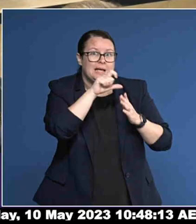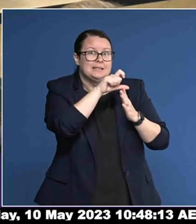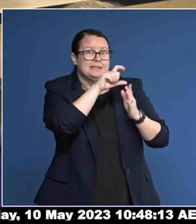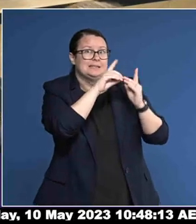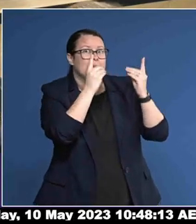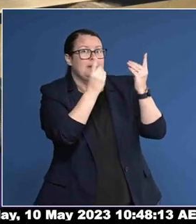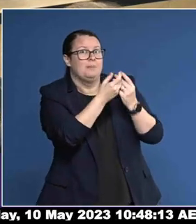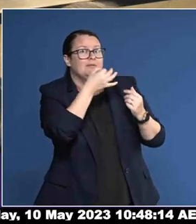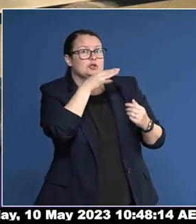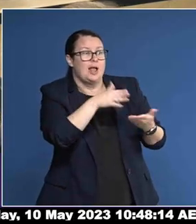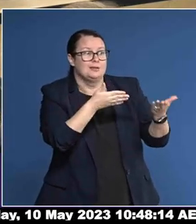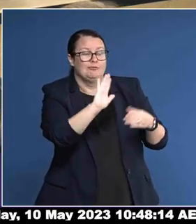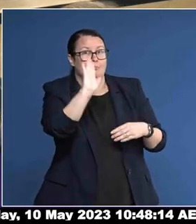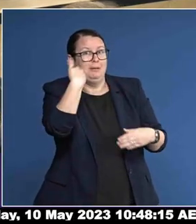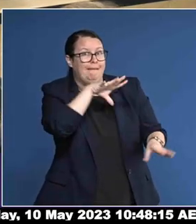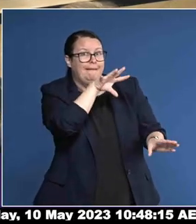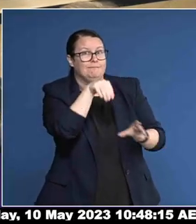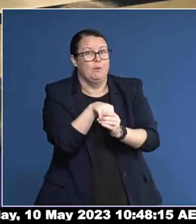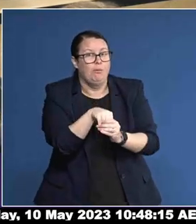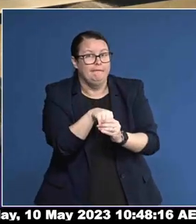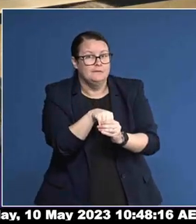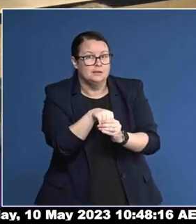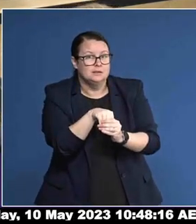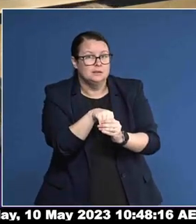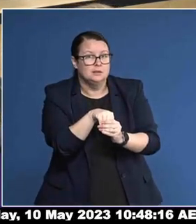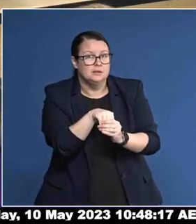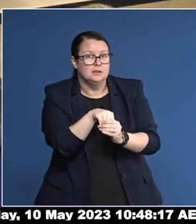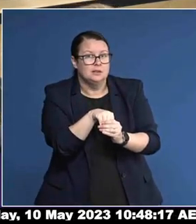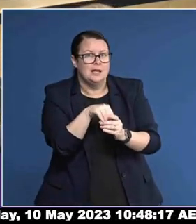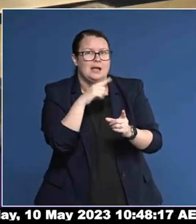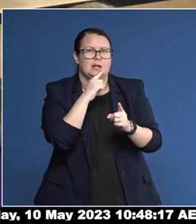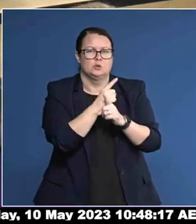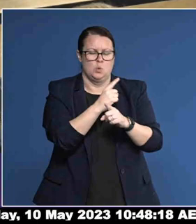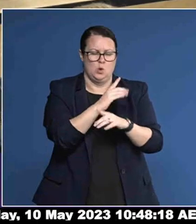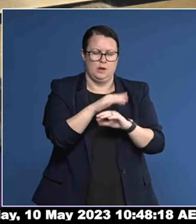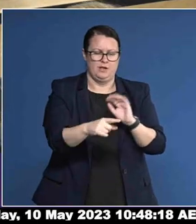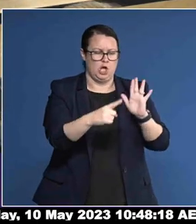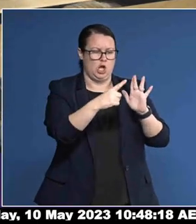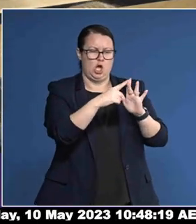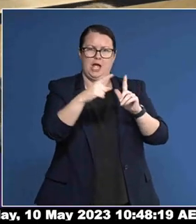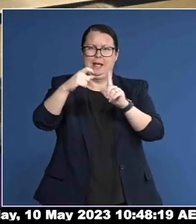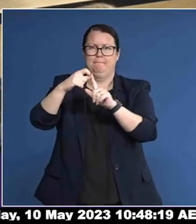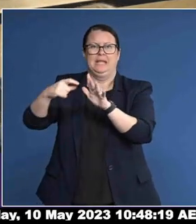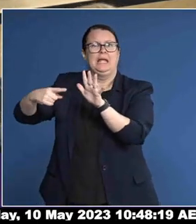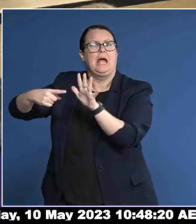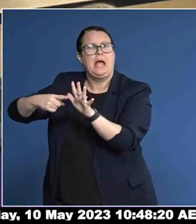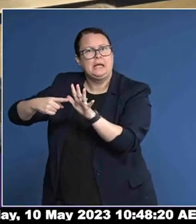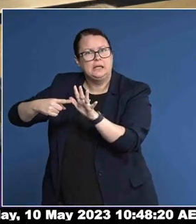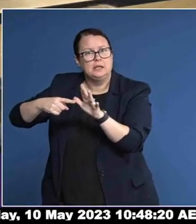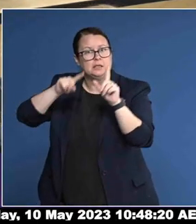intervene and what is referred to as an IPA was commenced in respect of Paul Barrett?